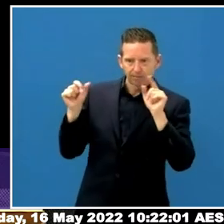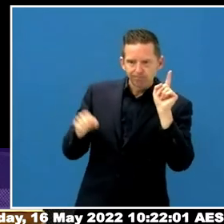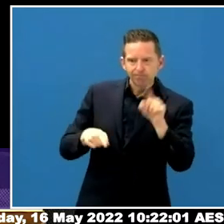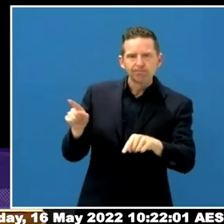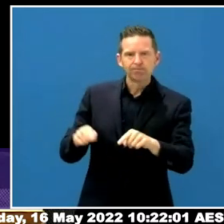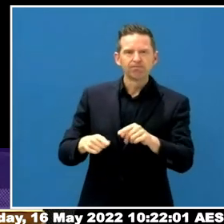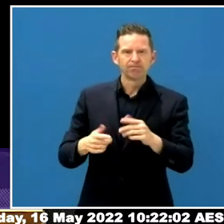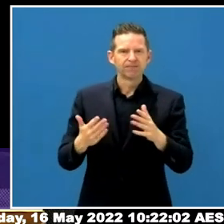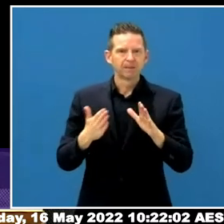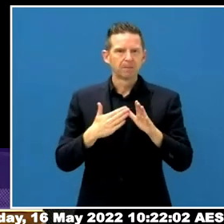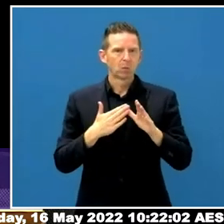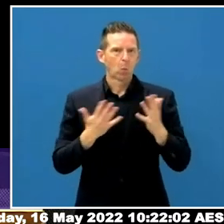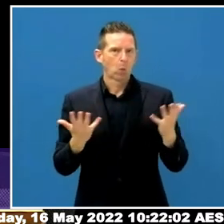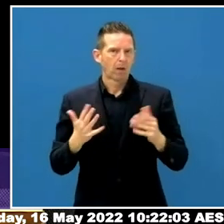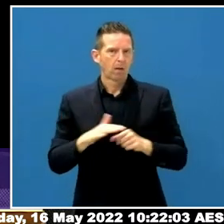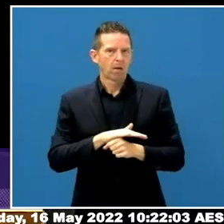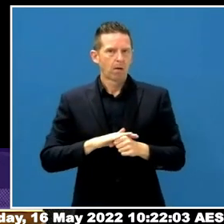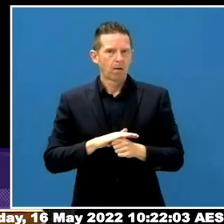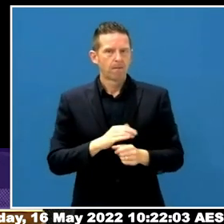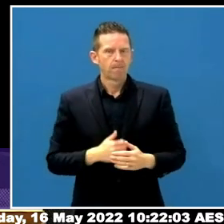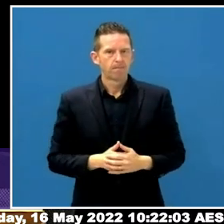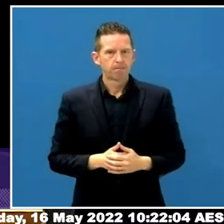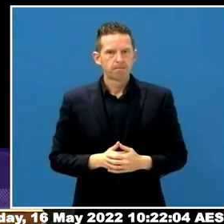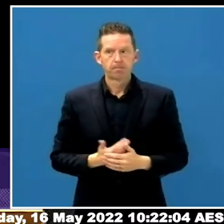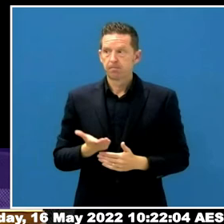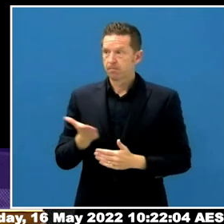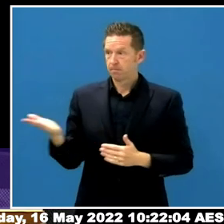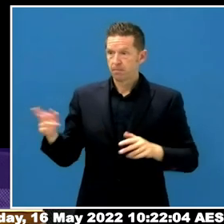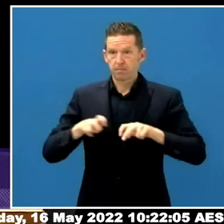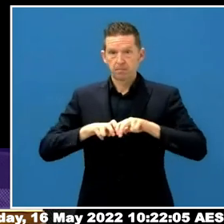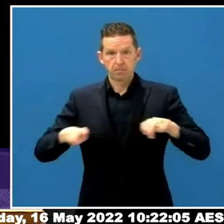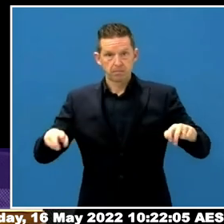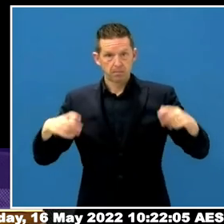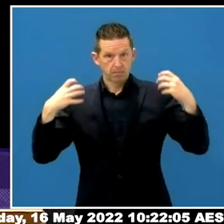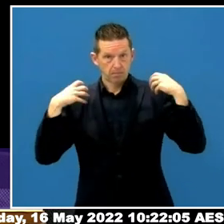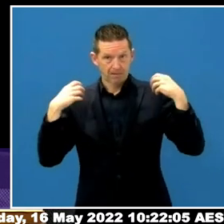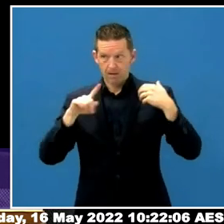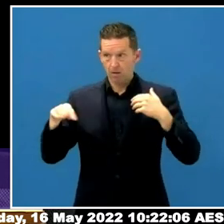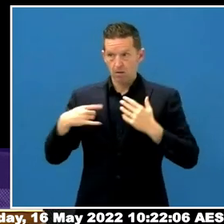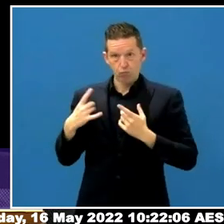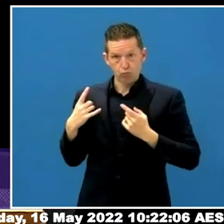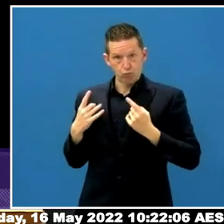Commissioners, in the course of preparing for this hearing, we have heard about numerous